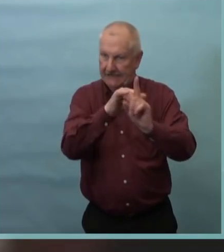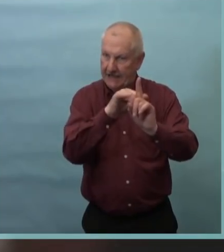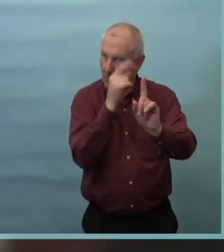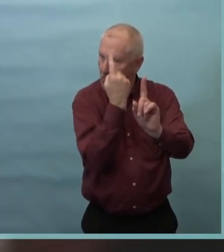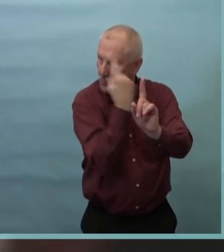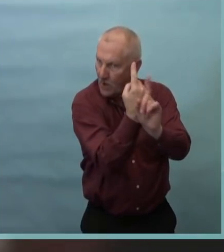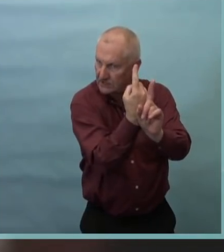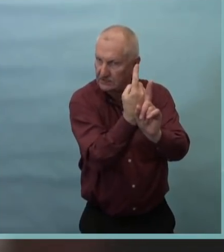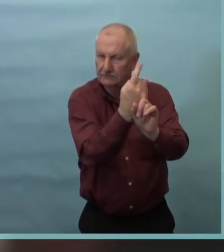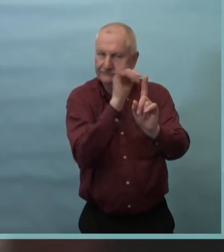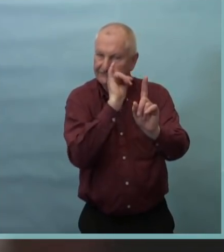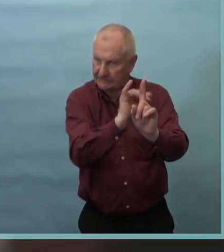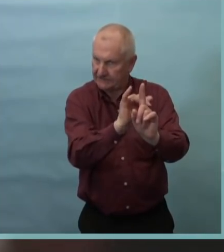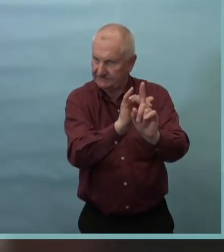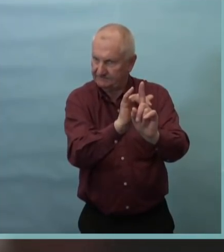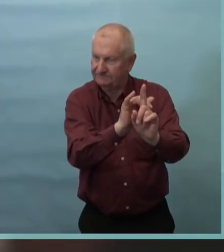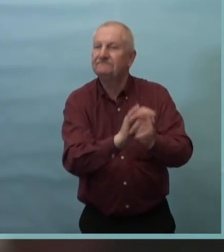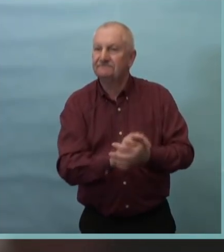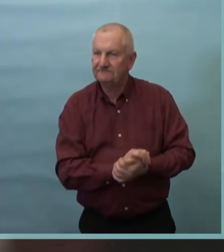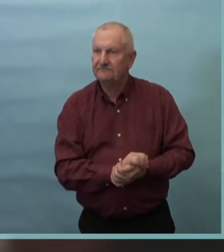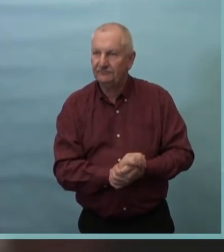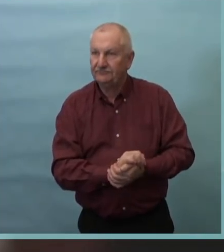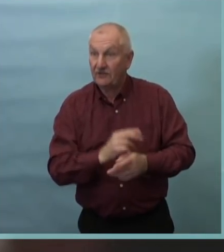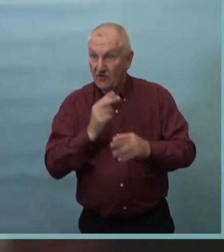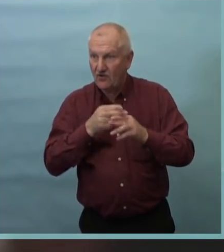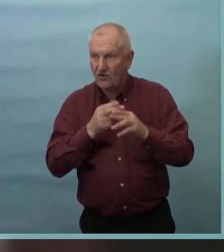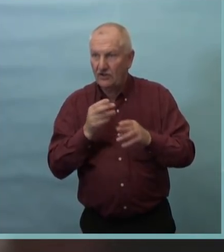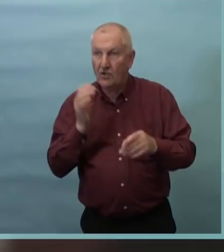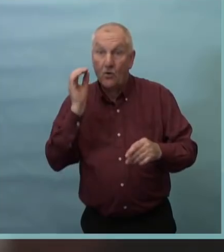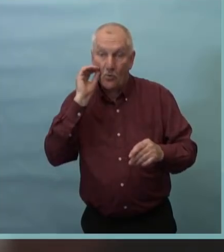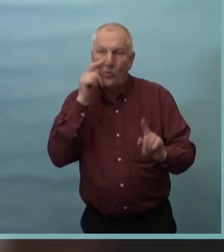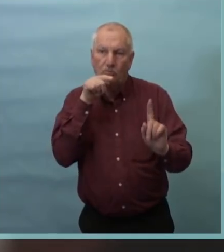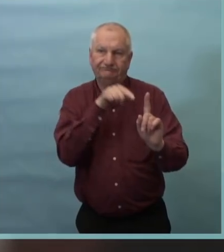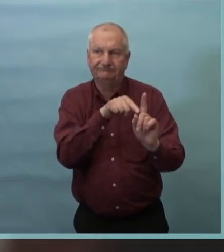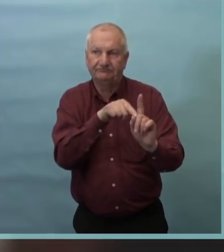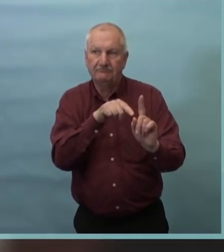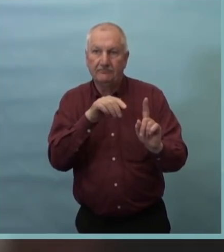their home base would be at all if at all possible and you know what the the